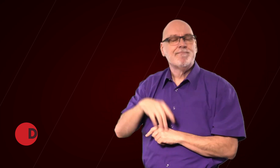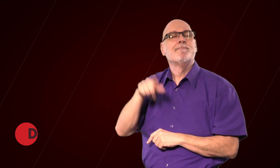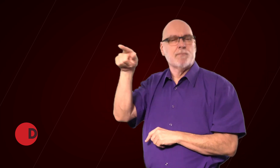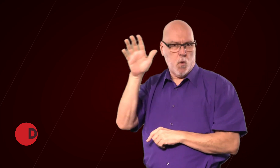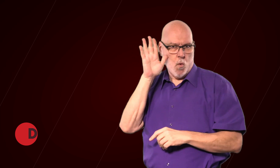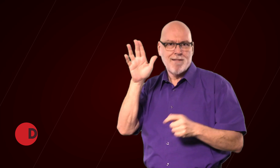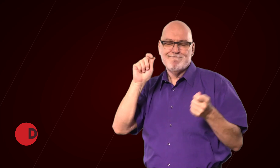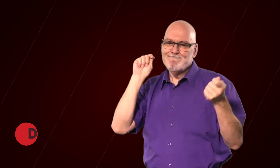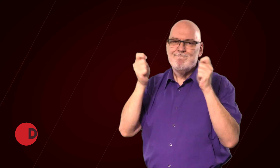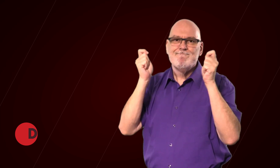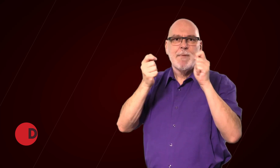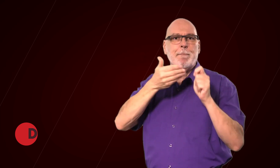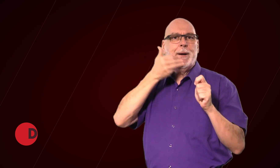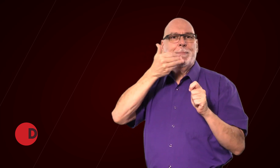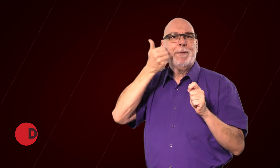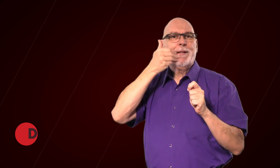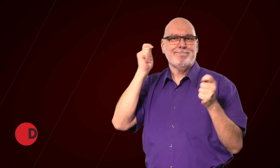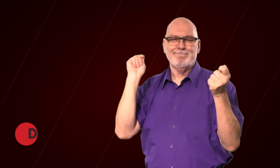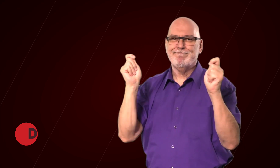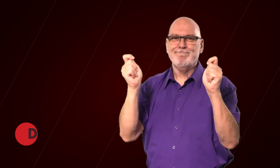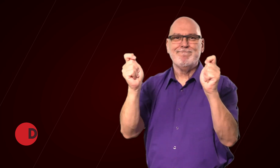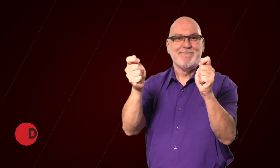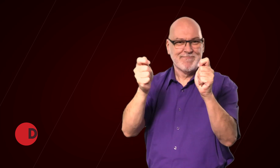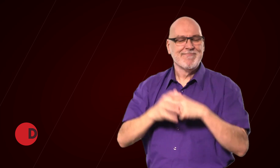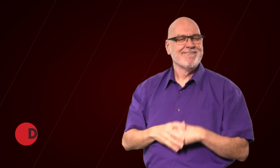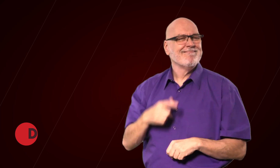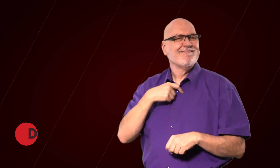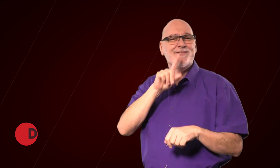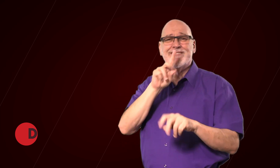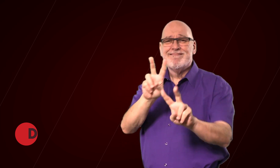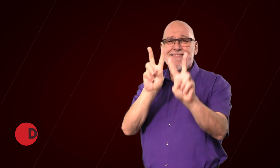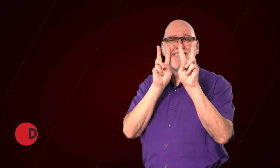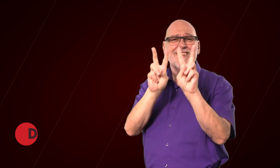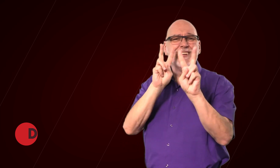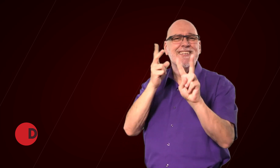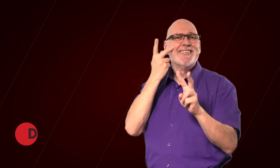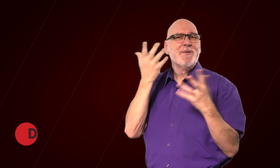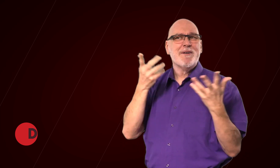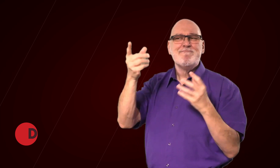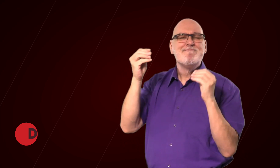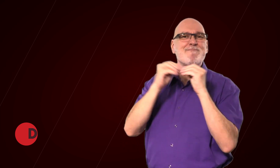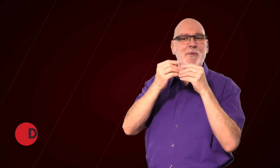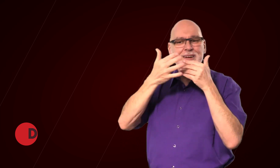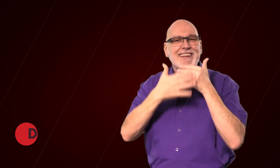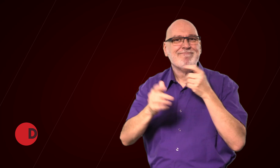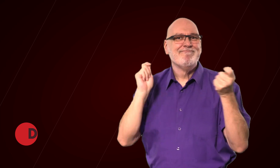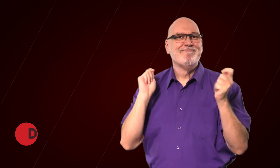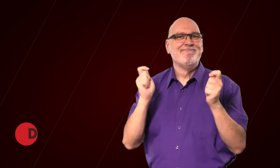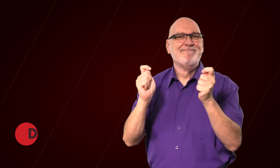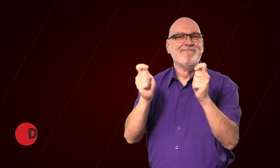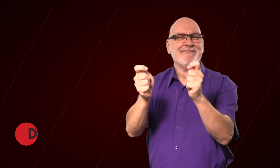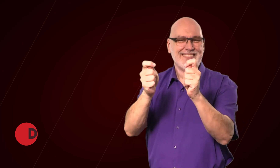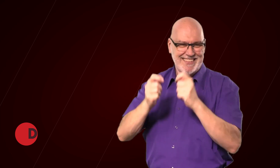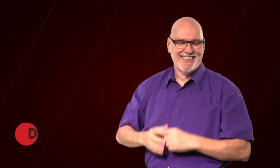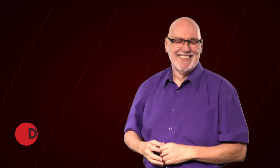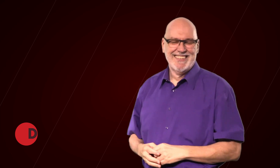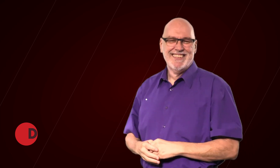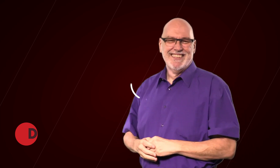to make better changes. I'm looking forward to seeing what she will bring to the table.